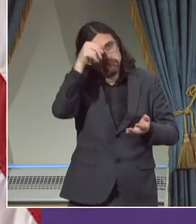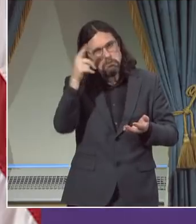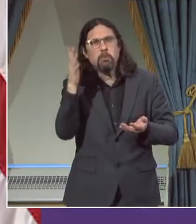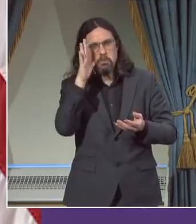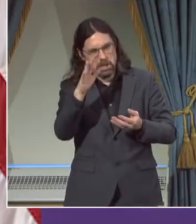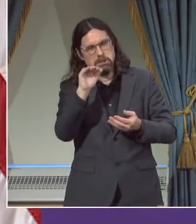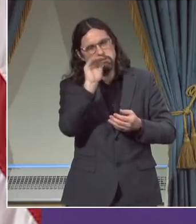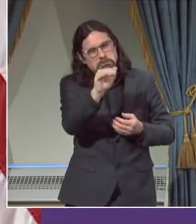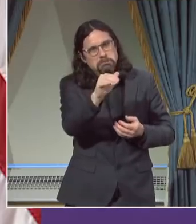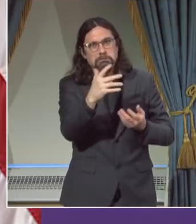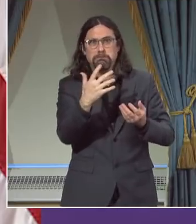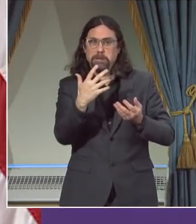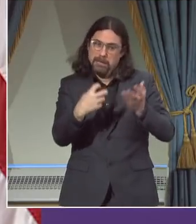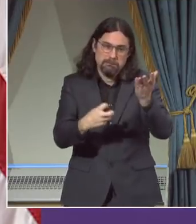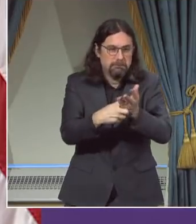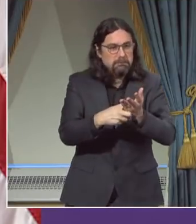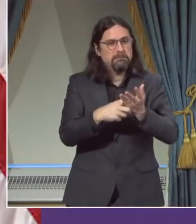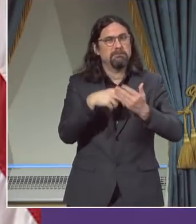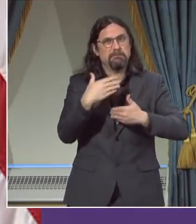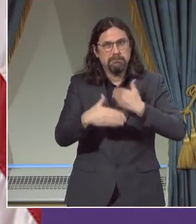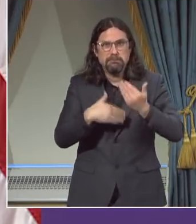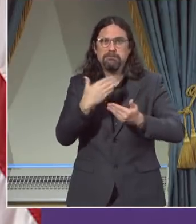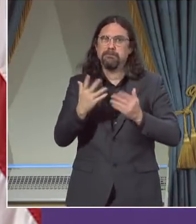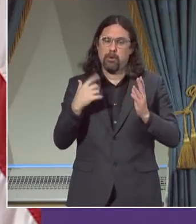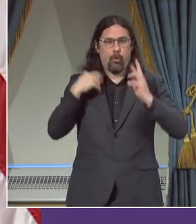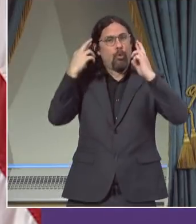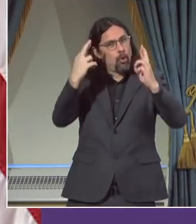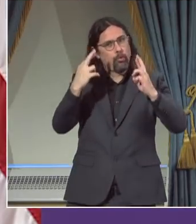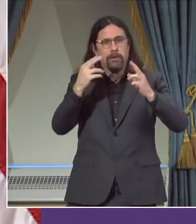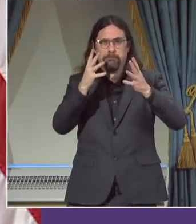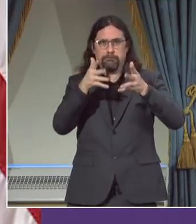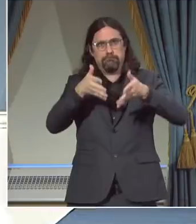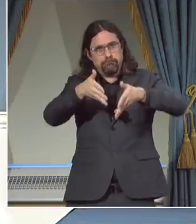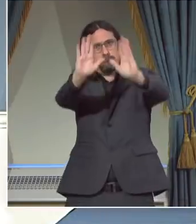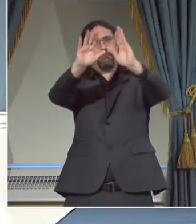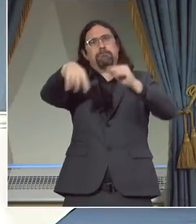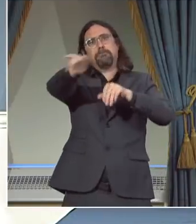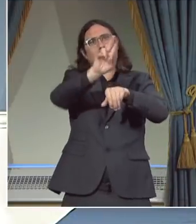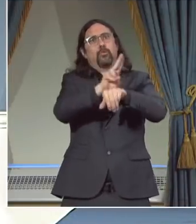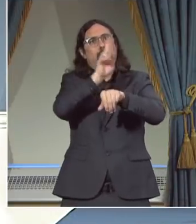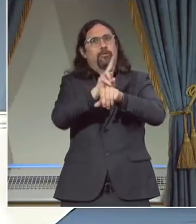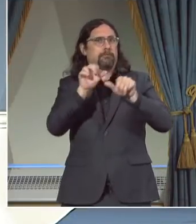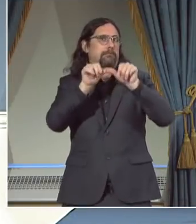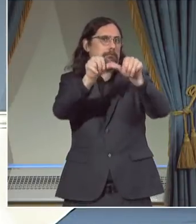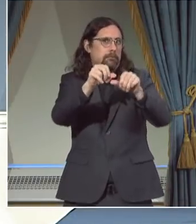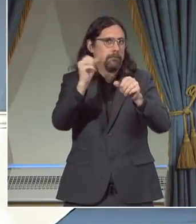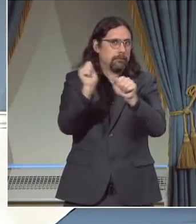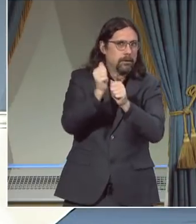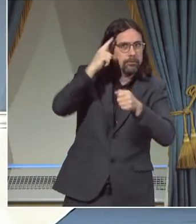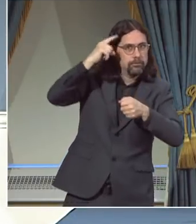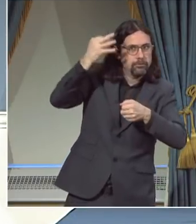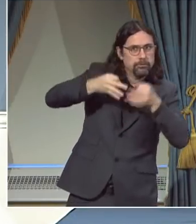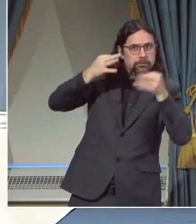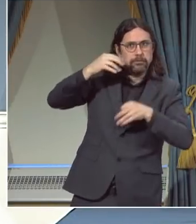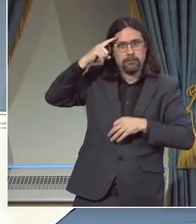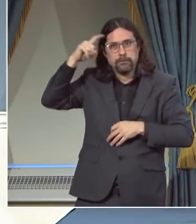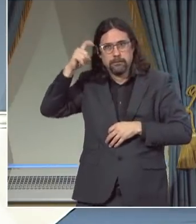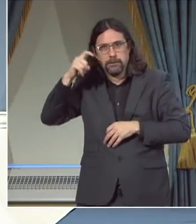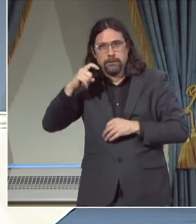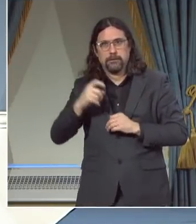LITERALLY OVER A MATTER OF DAYS WE WILL BE WATCHING EREVNGYTHI A ND TIACNGN IEACH SITUATION. WE SEE A BIGGER PATTERN, WE WILL